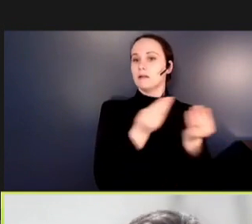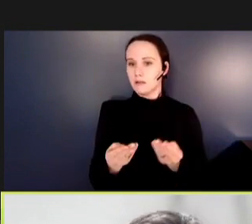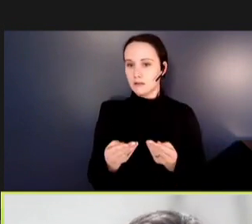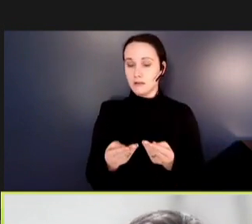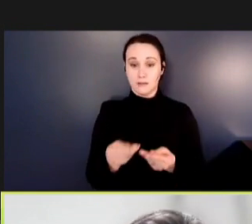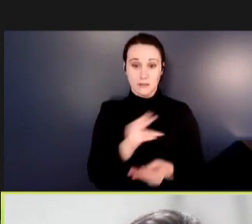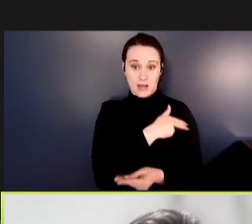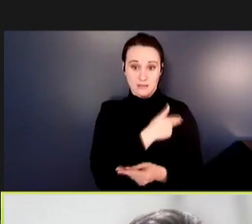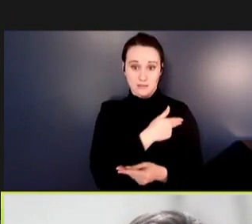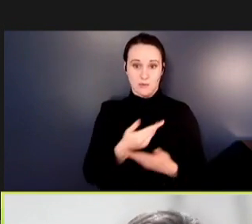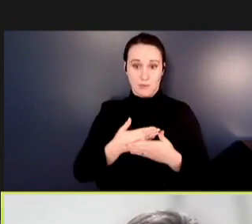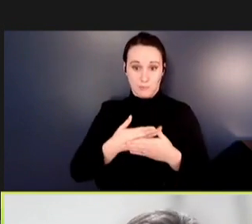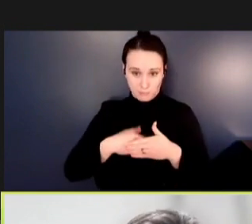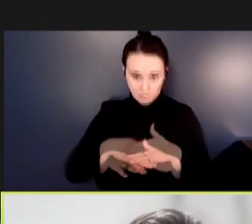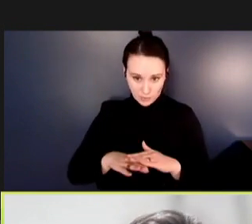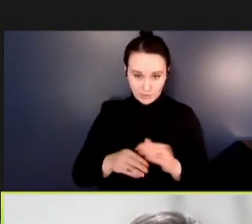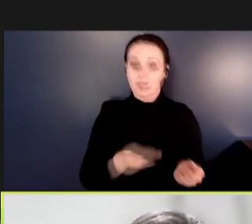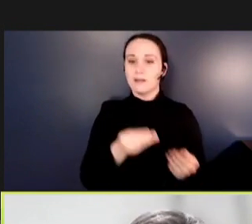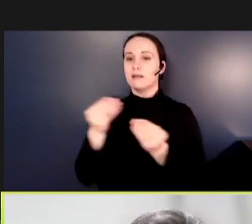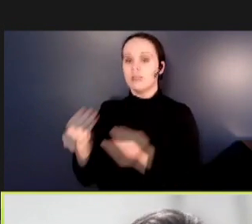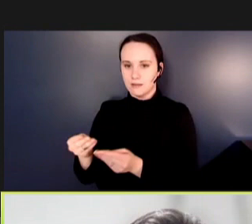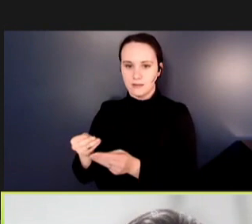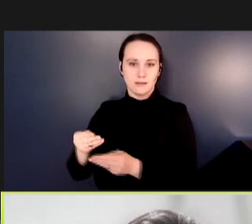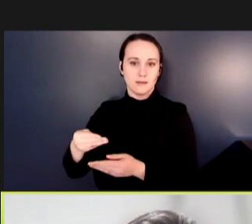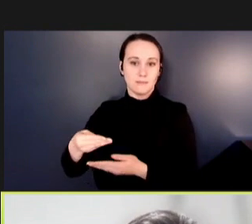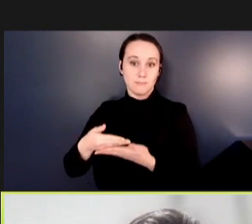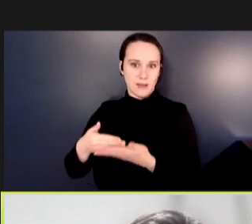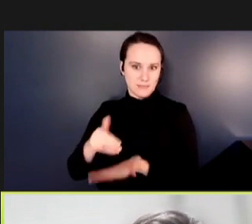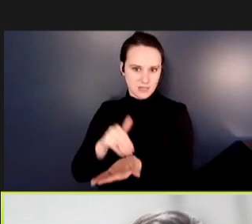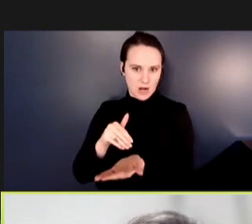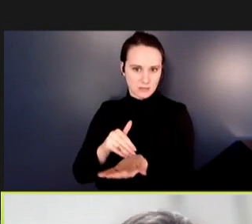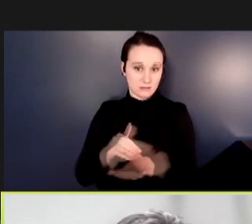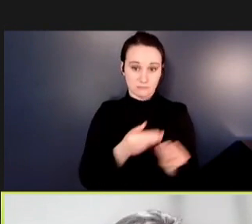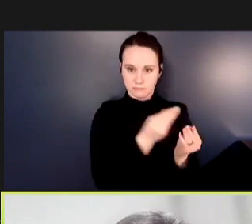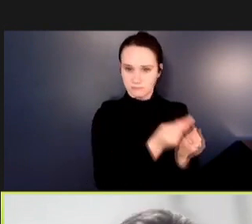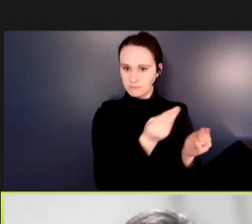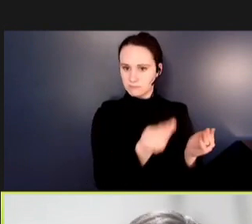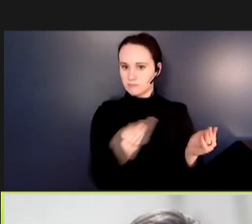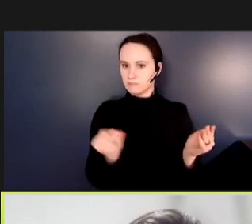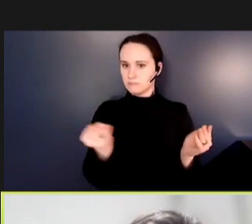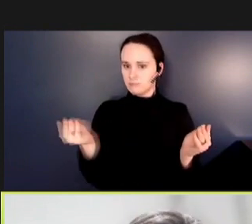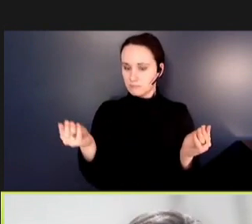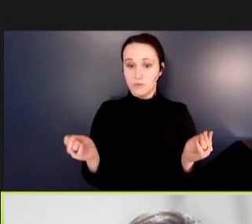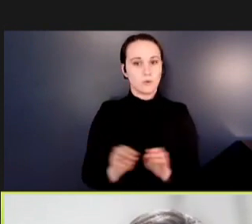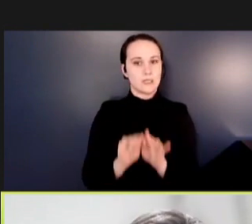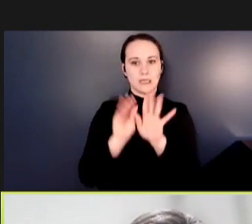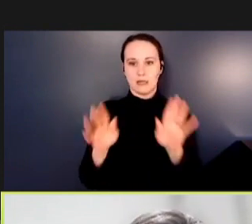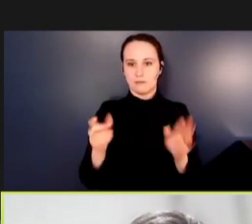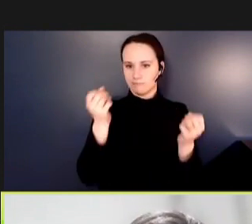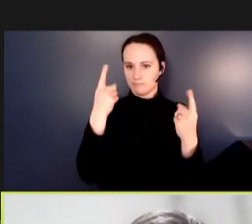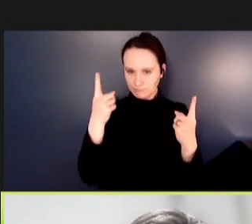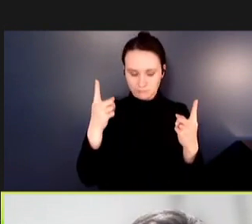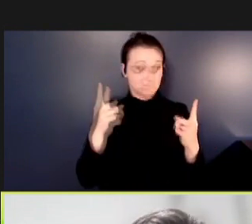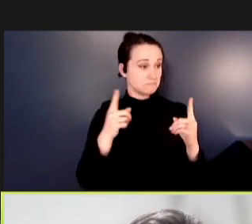providers so that we understand clearly who has been or if there has been a vaccination given to